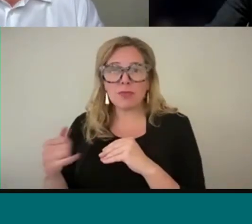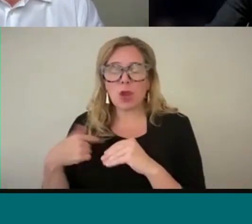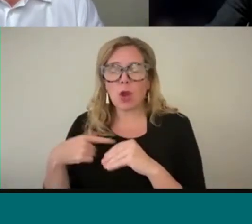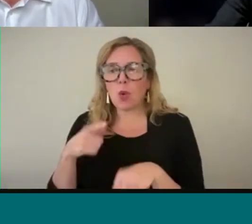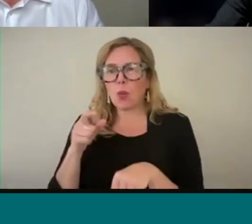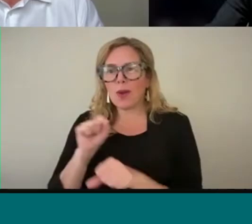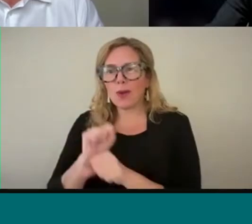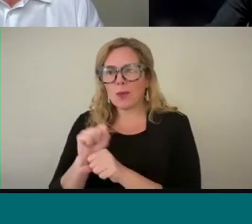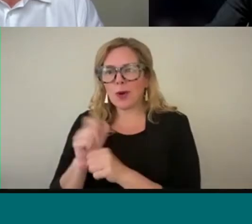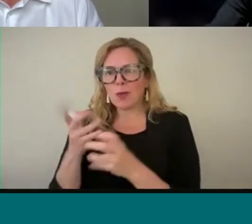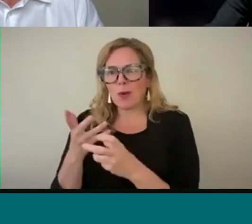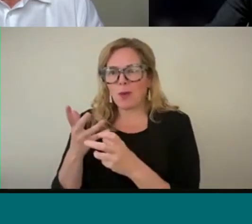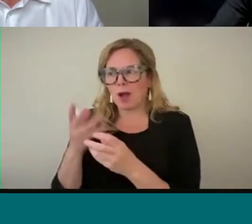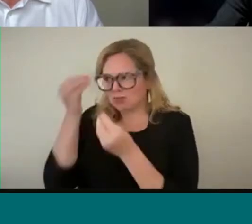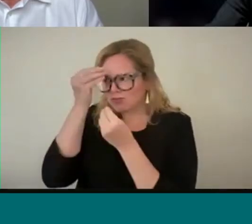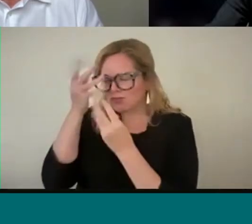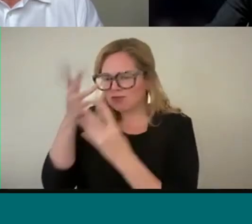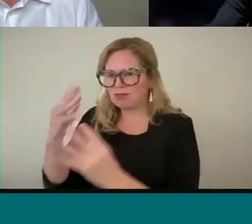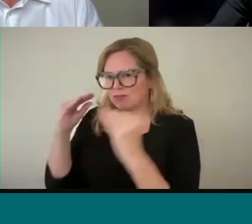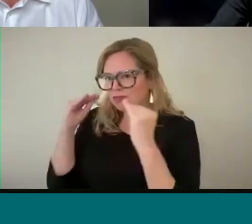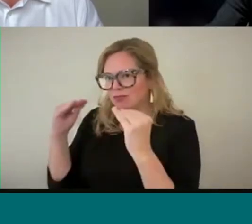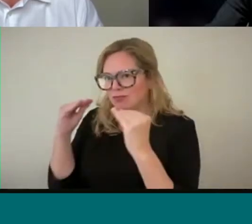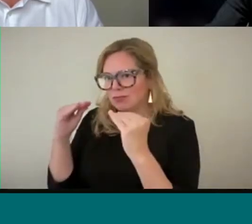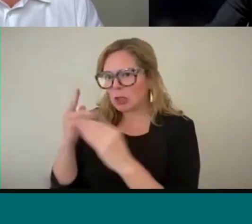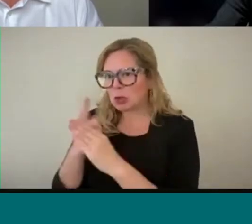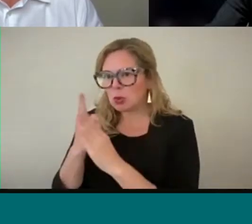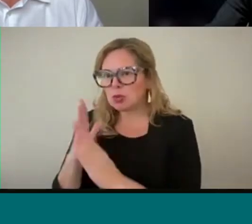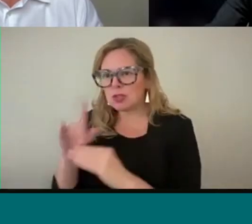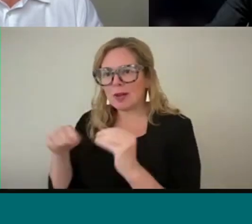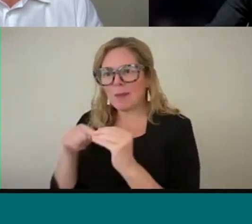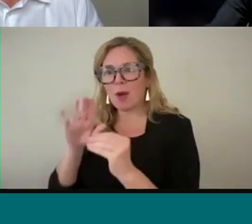with their health data, it's their data. They know themselves best and they should